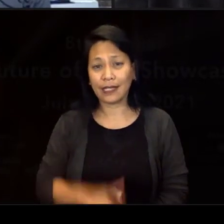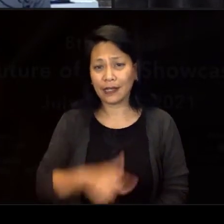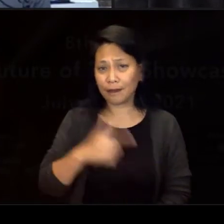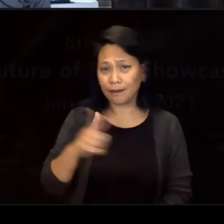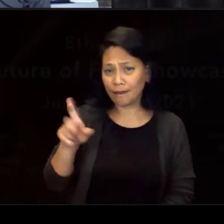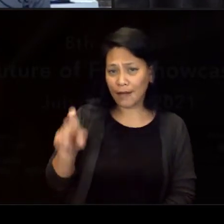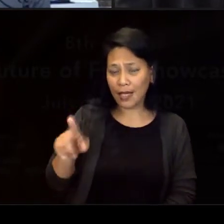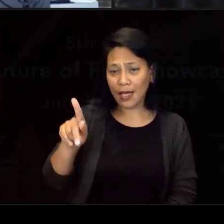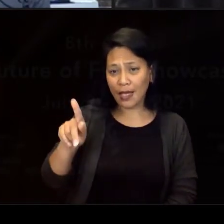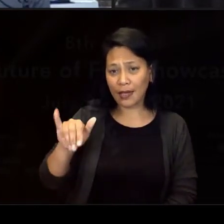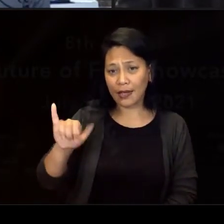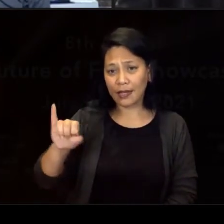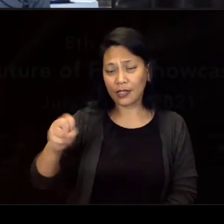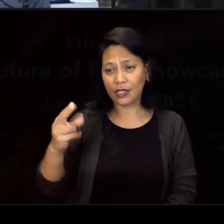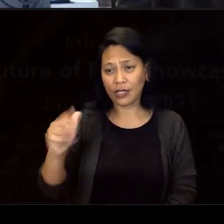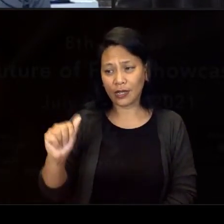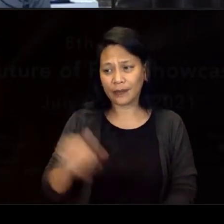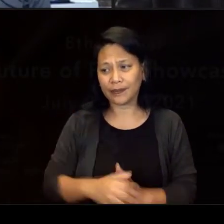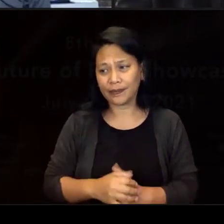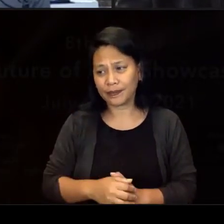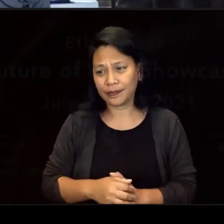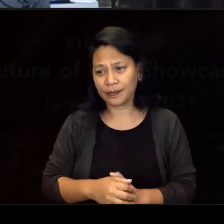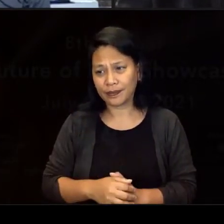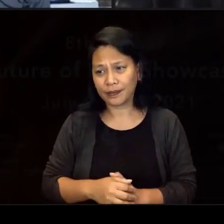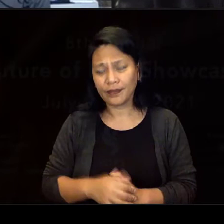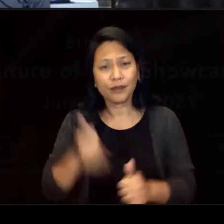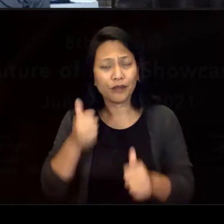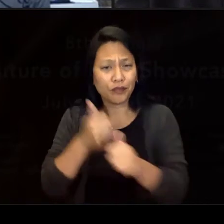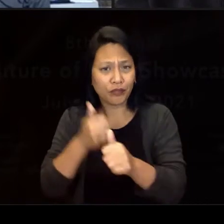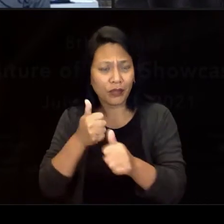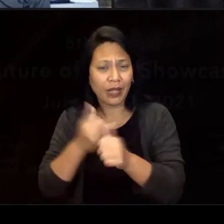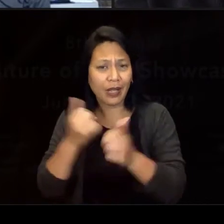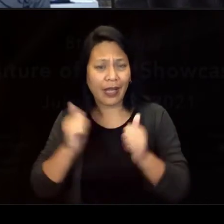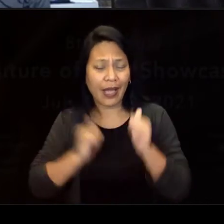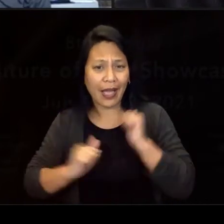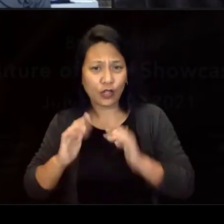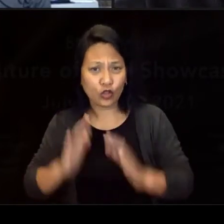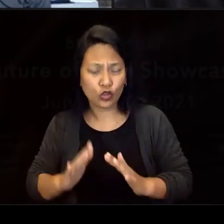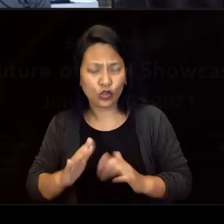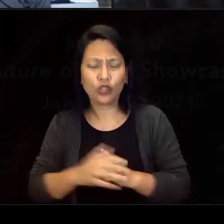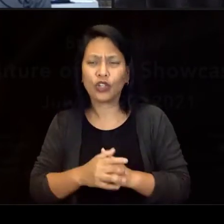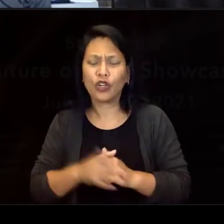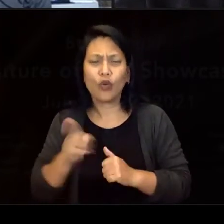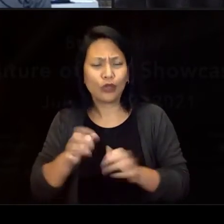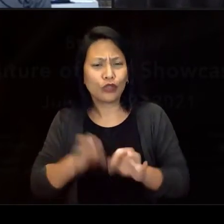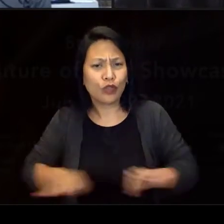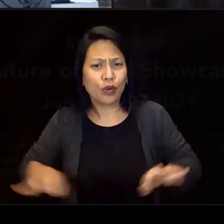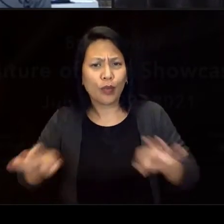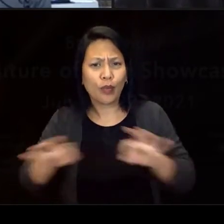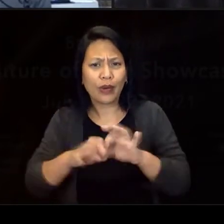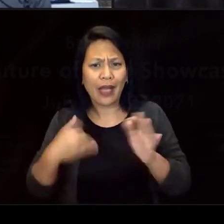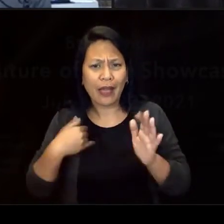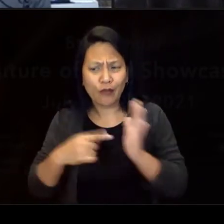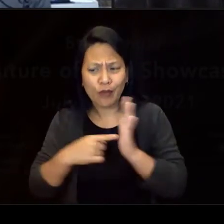When you're an actor, you obviously, there are folks who have representation there are folks who do not have representation.